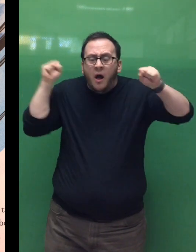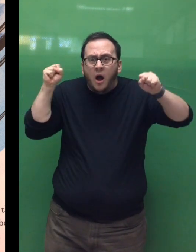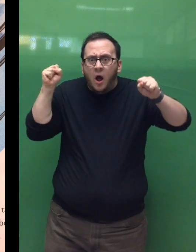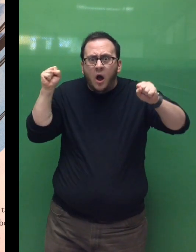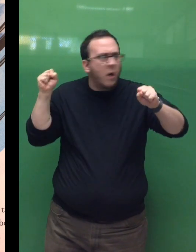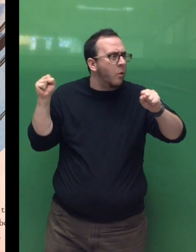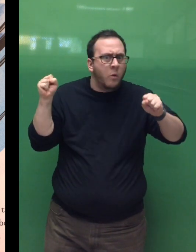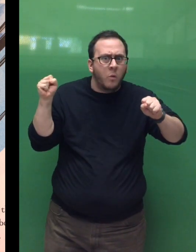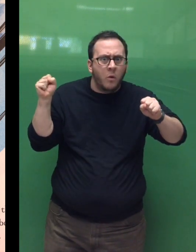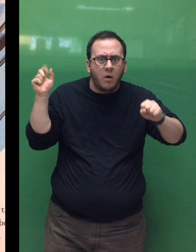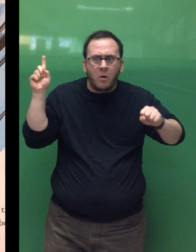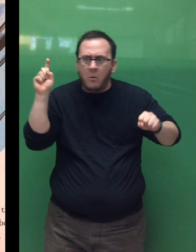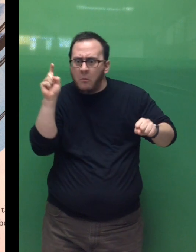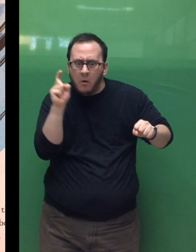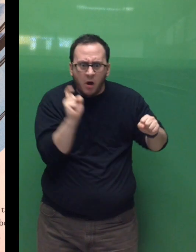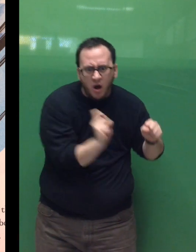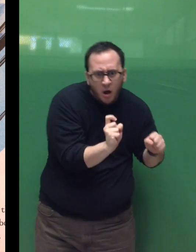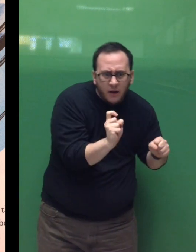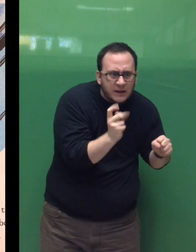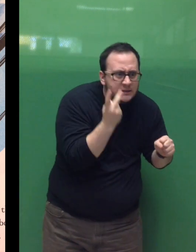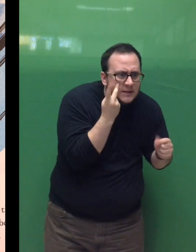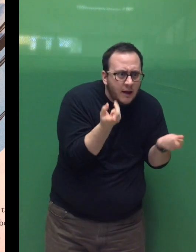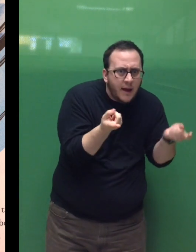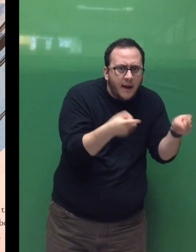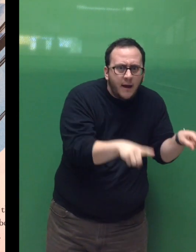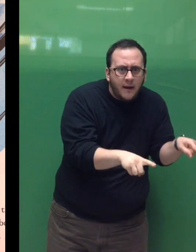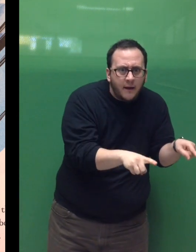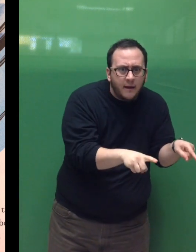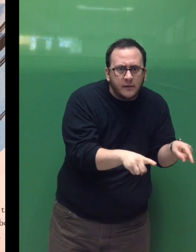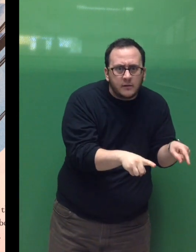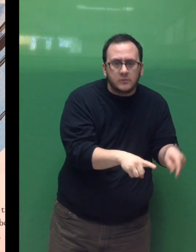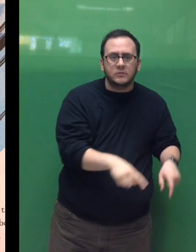When he heard the crash he came dashing down the escalator